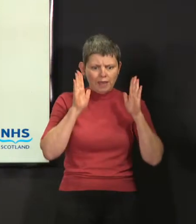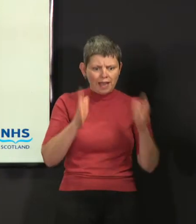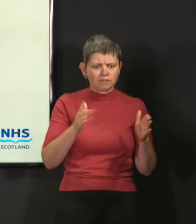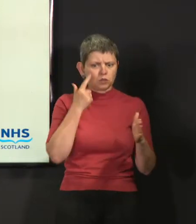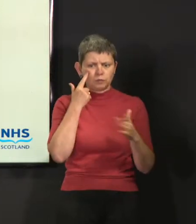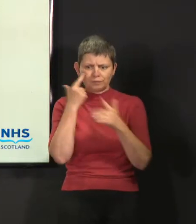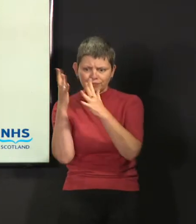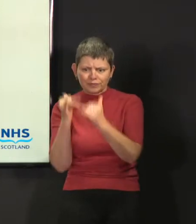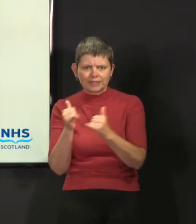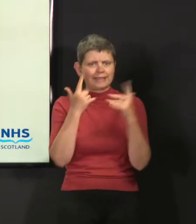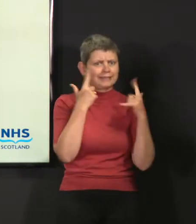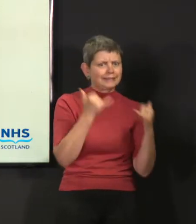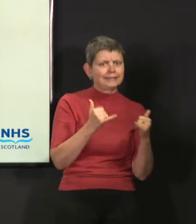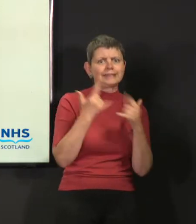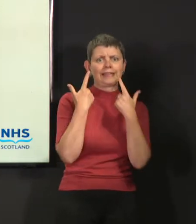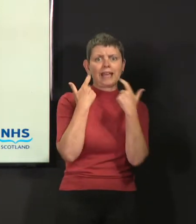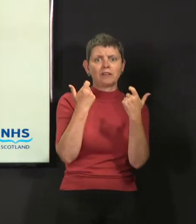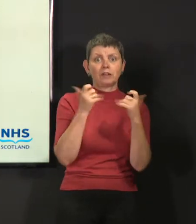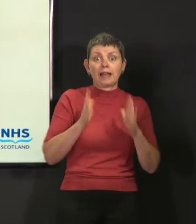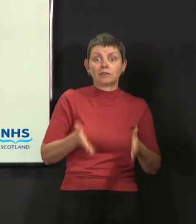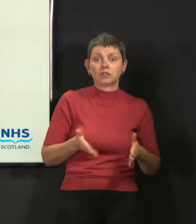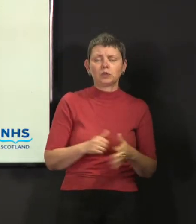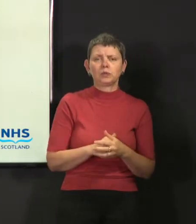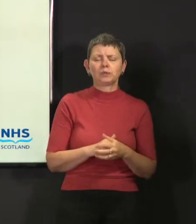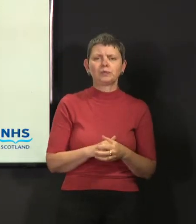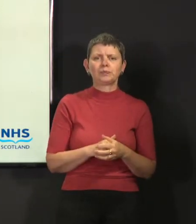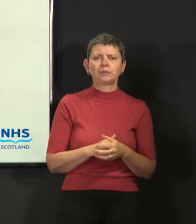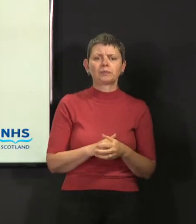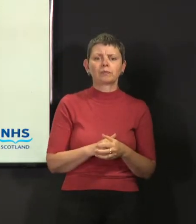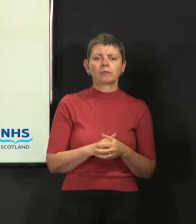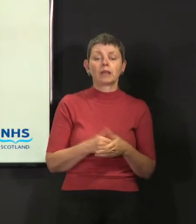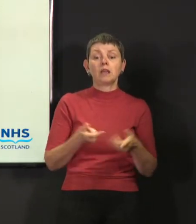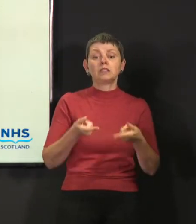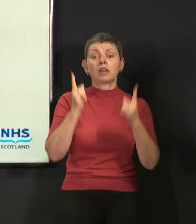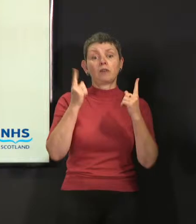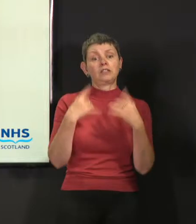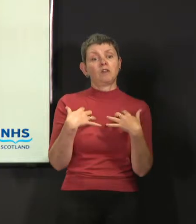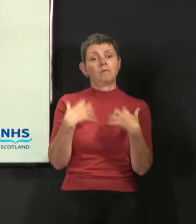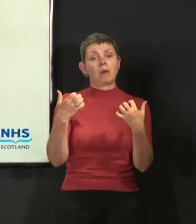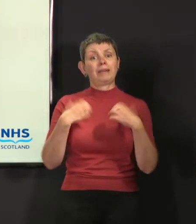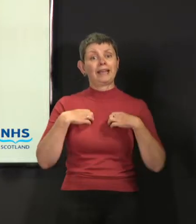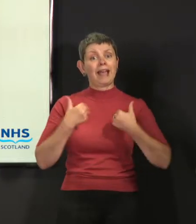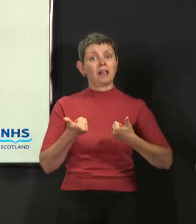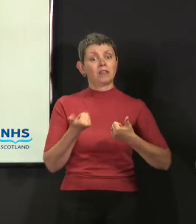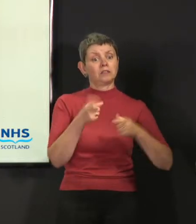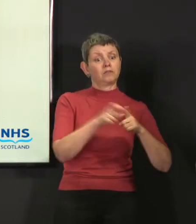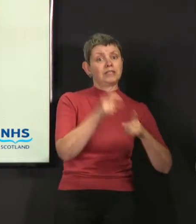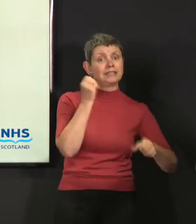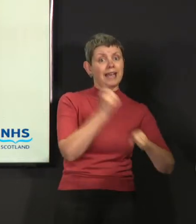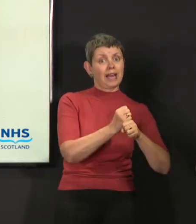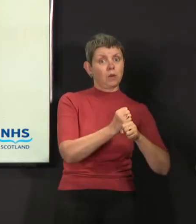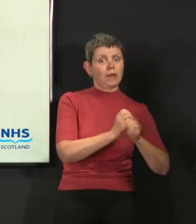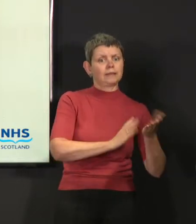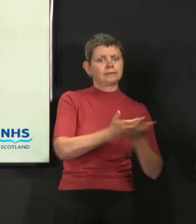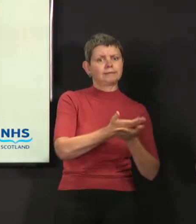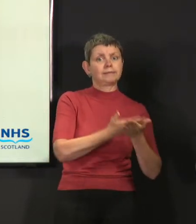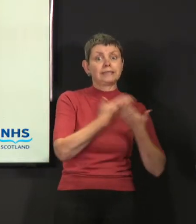to testing. I've spoken again to the Director of Public Health from Dumfries and Galloway today and there will be another incident management team today